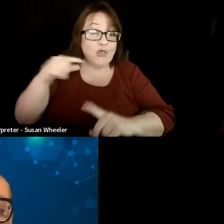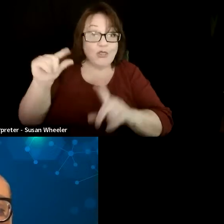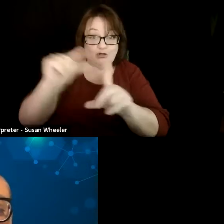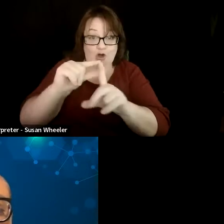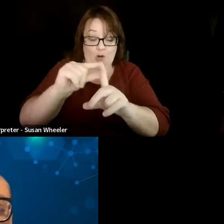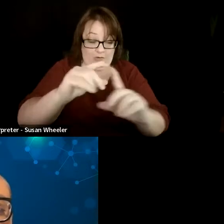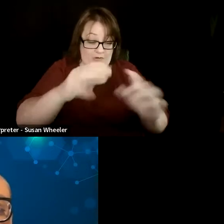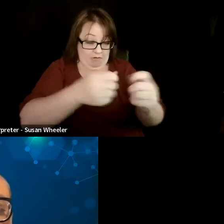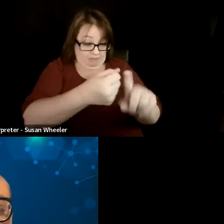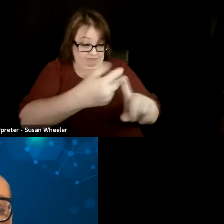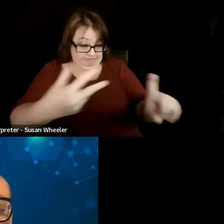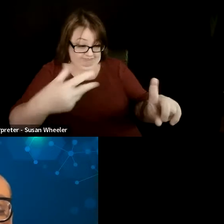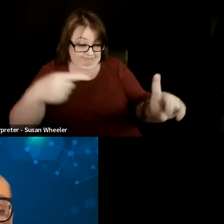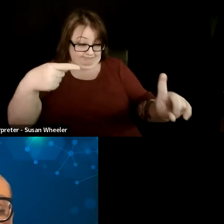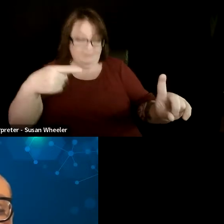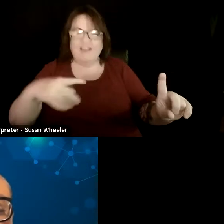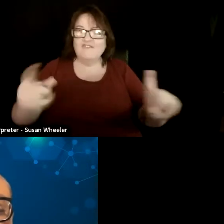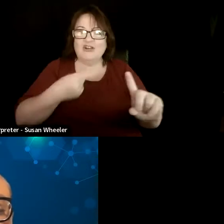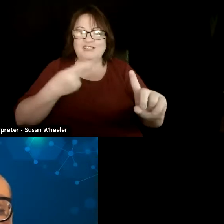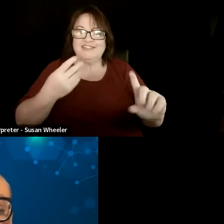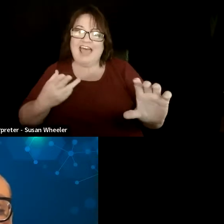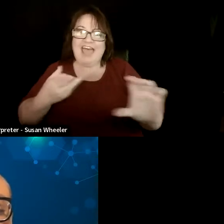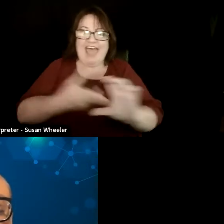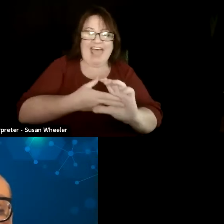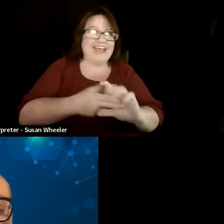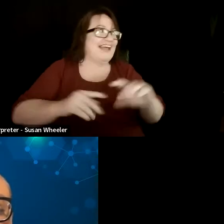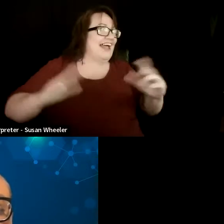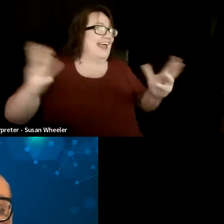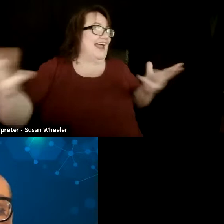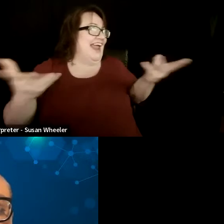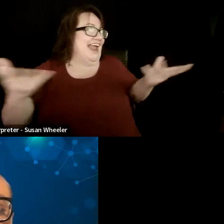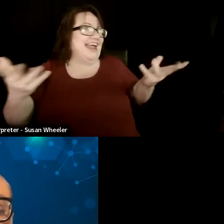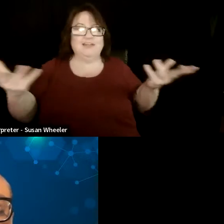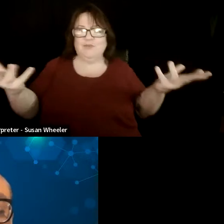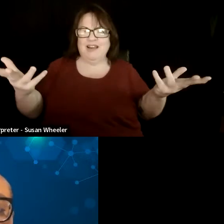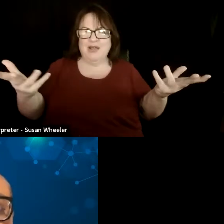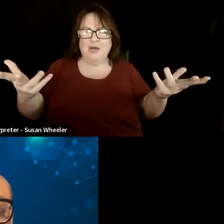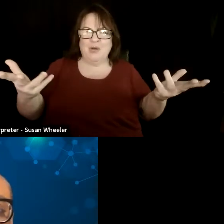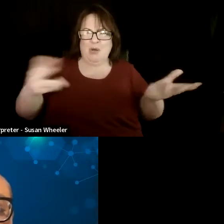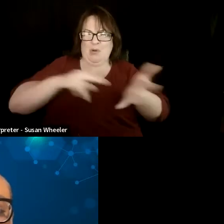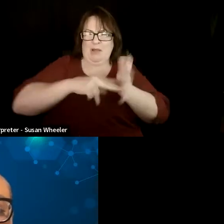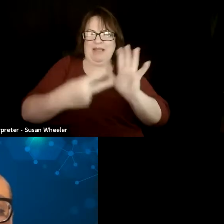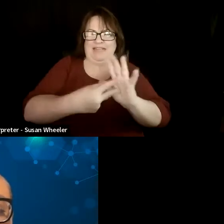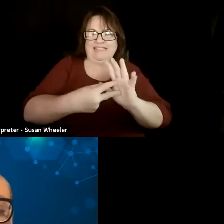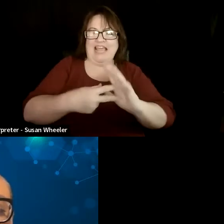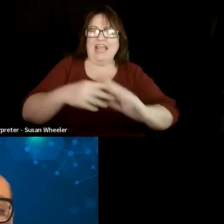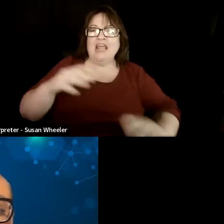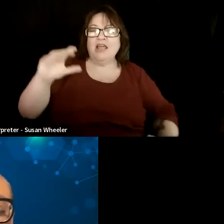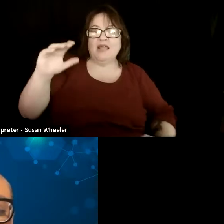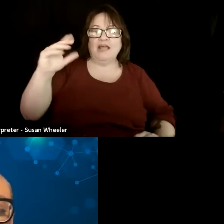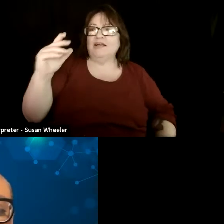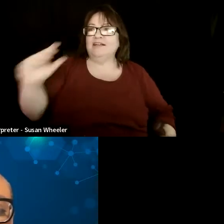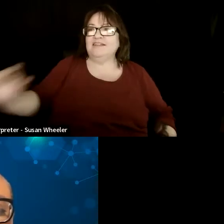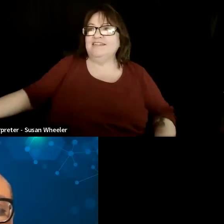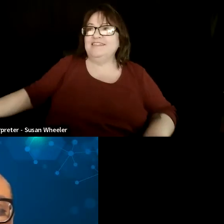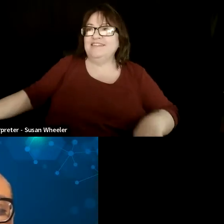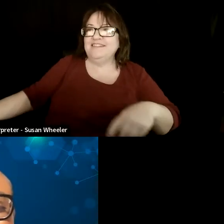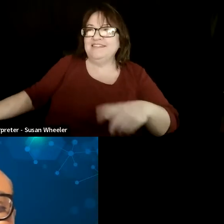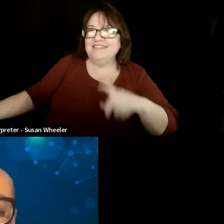when I first got got into town is: What is a Coogan account and does my child need one?